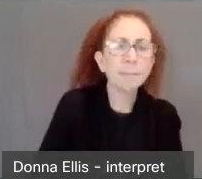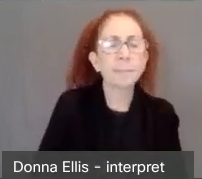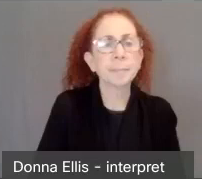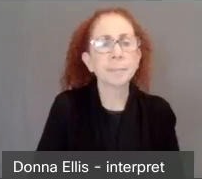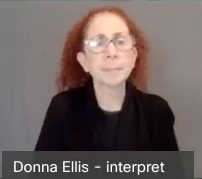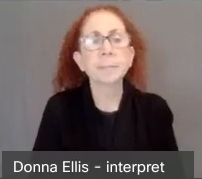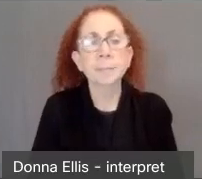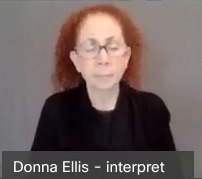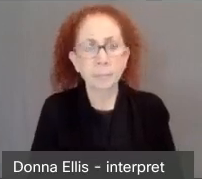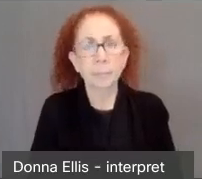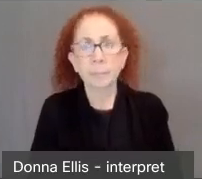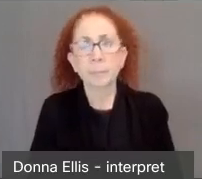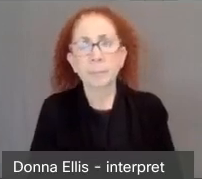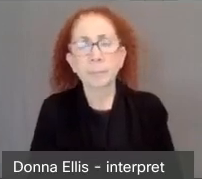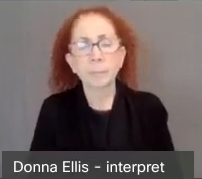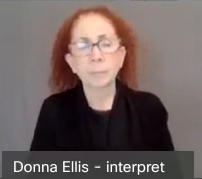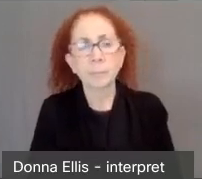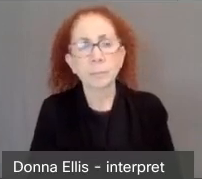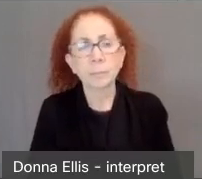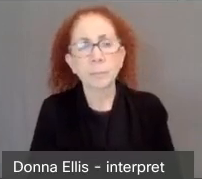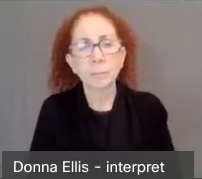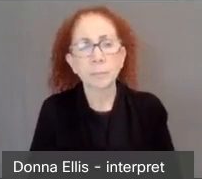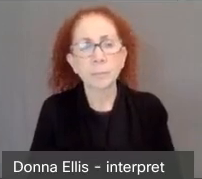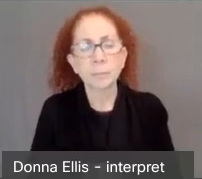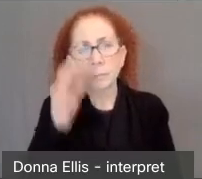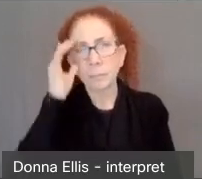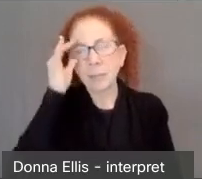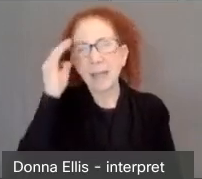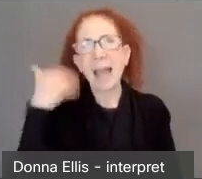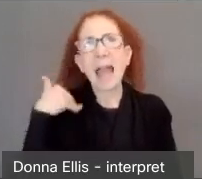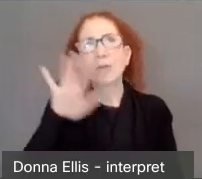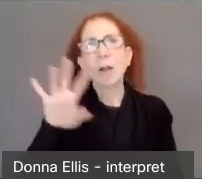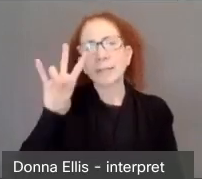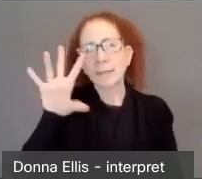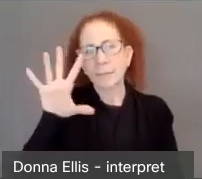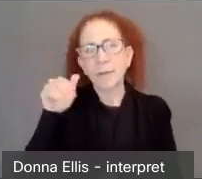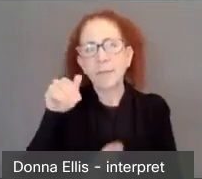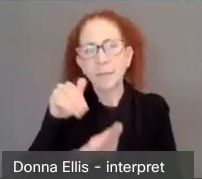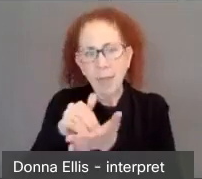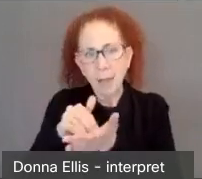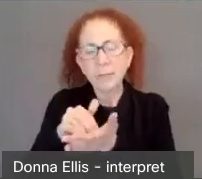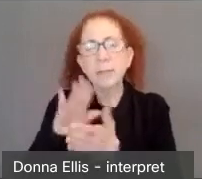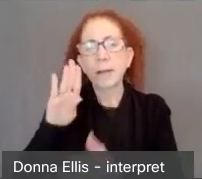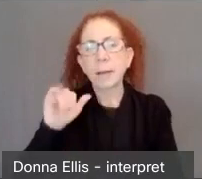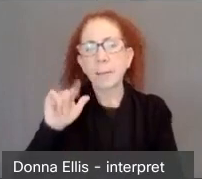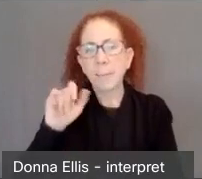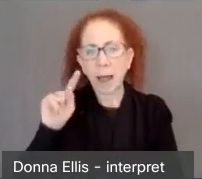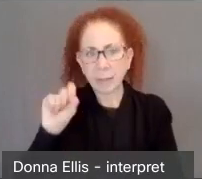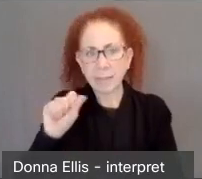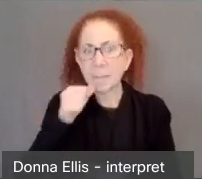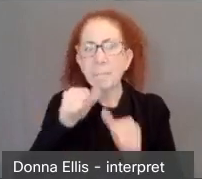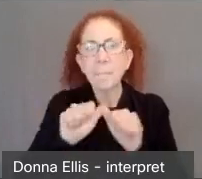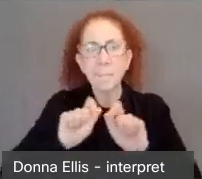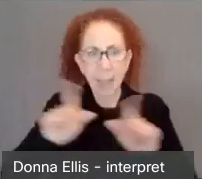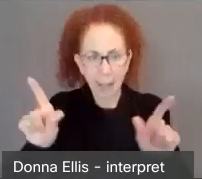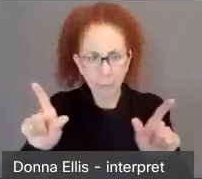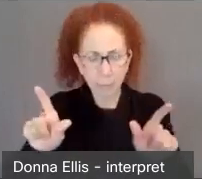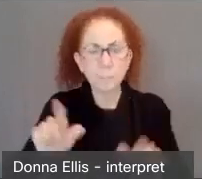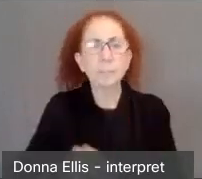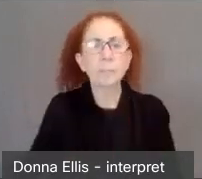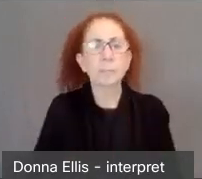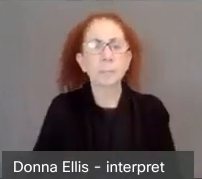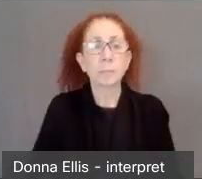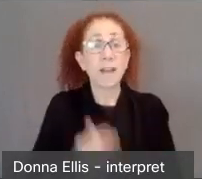[Commissioner Lawrence] So I think we had about 75,000 ballots that have been mailed out. I did not get the final numbers yet. I can